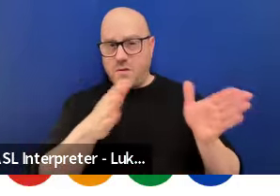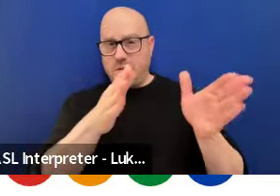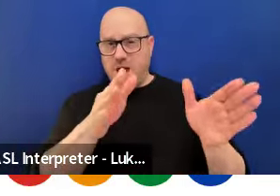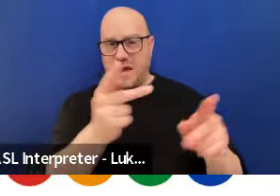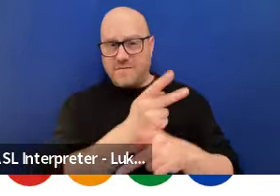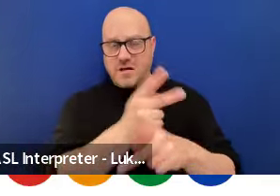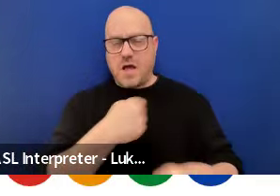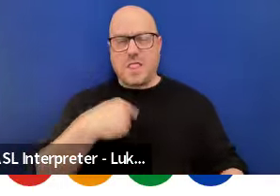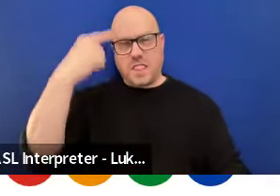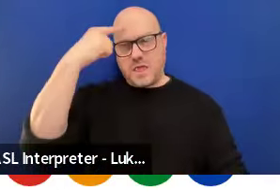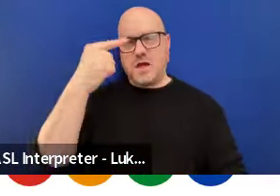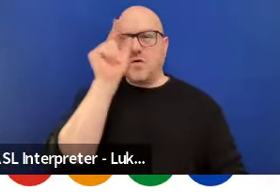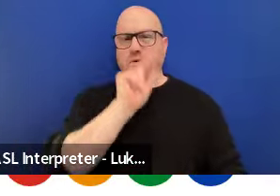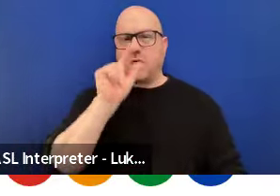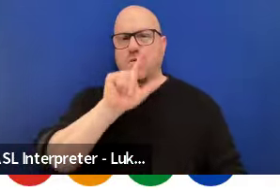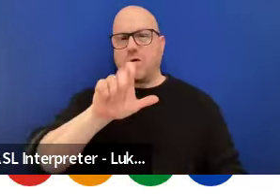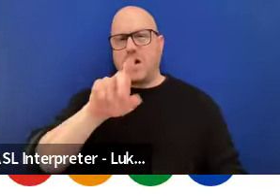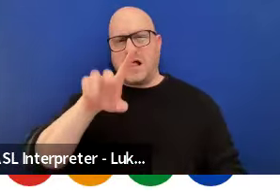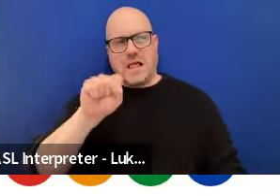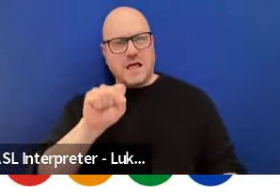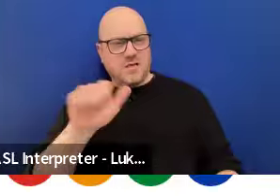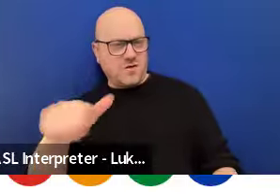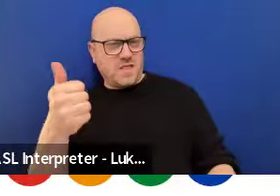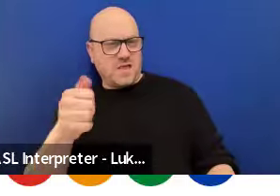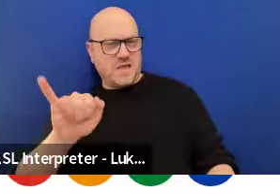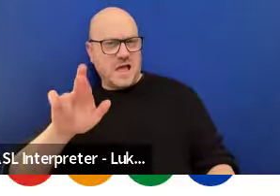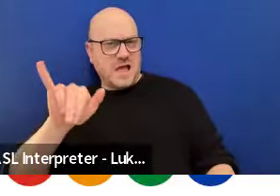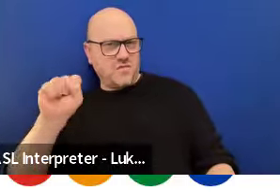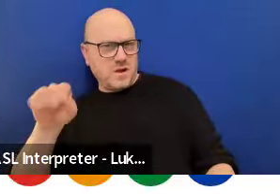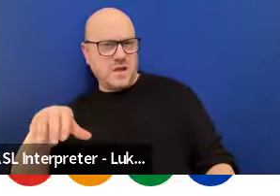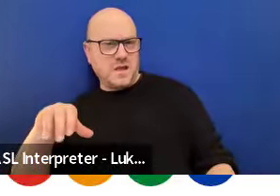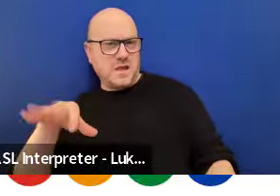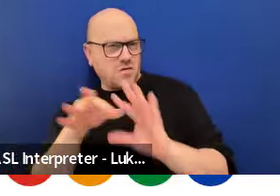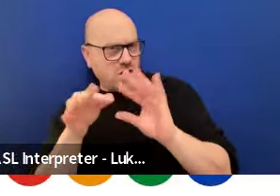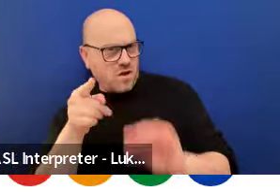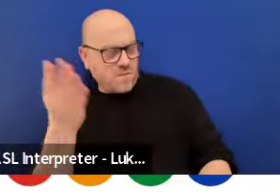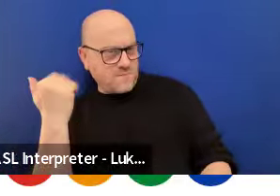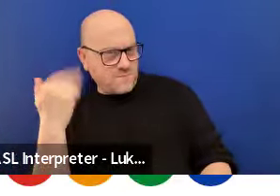ABOUT USING FOR WAYFINDING. I THOUGHT I READ ABOUT GOOGLE LENS AND ABOUT -- IS IT IRA, YOU